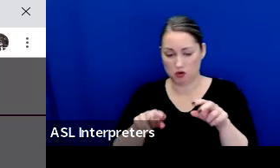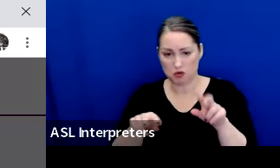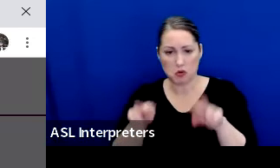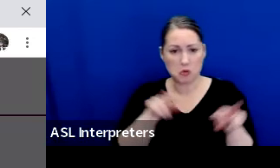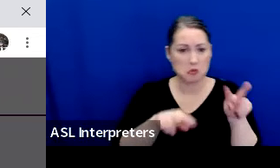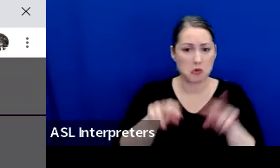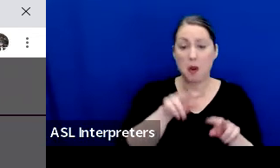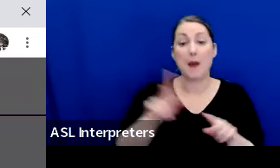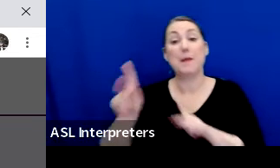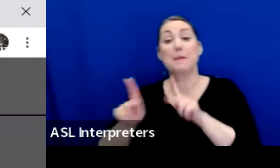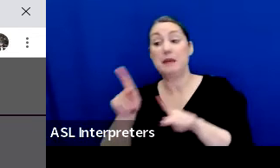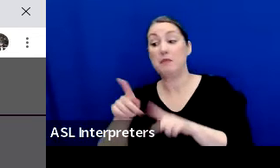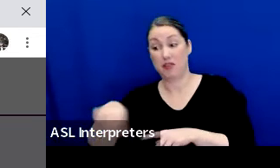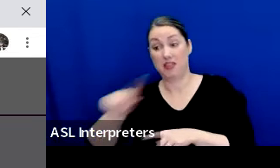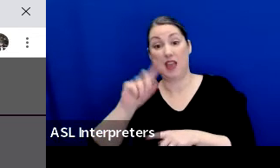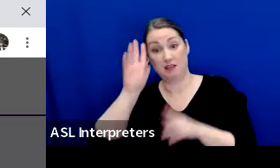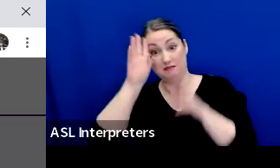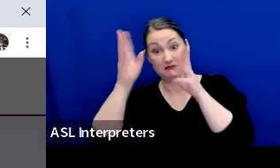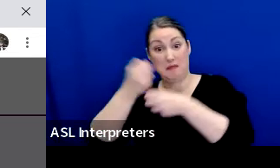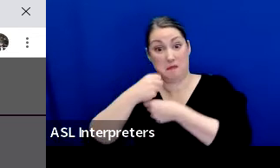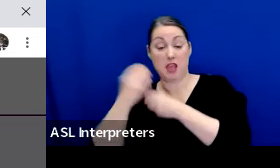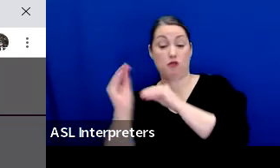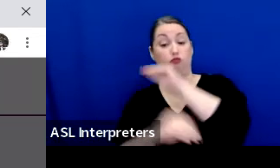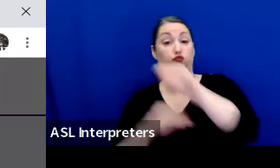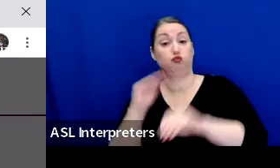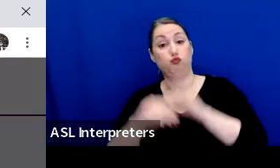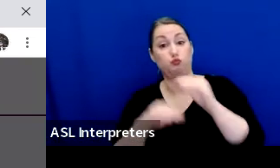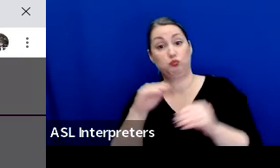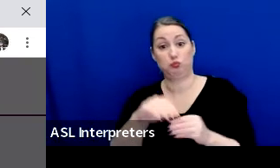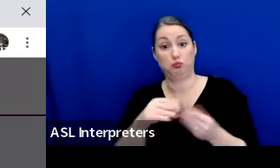basically saying, Hey, everyone can look at my clothes, you know? You know, anyone can look at it fact.